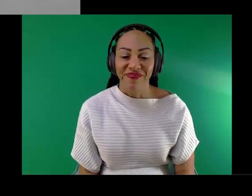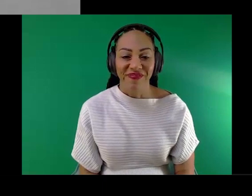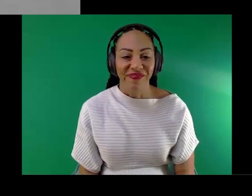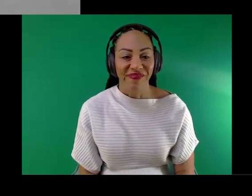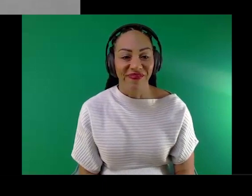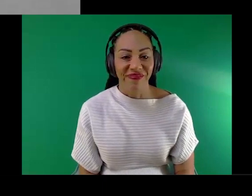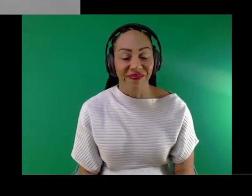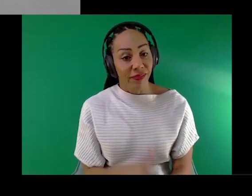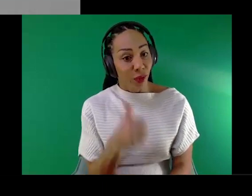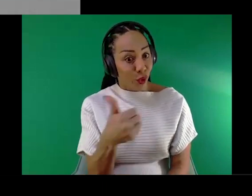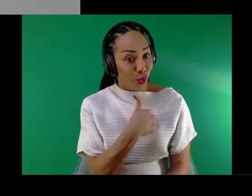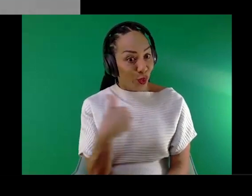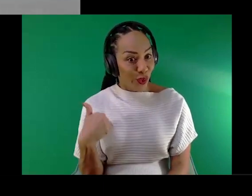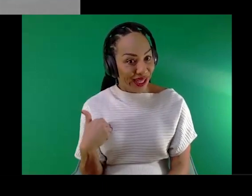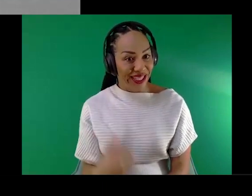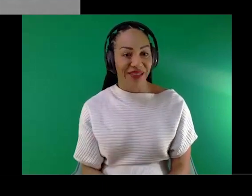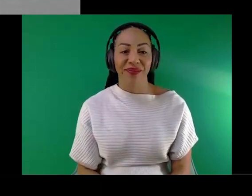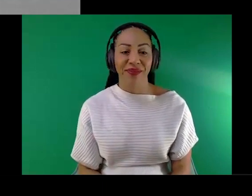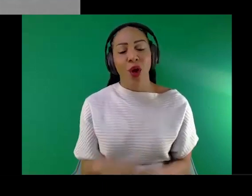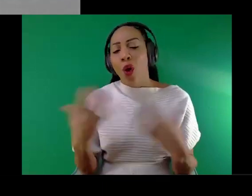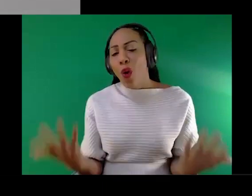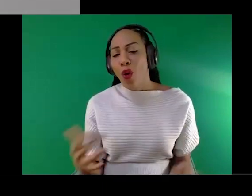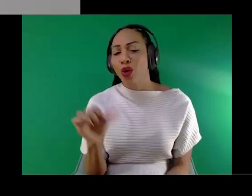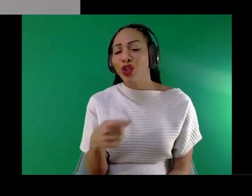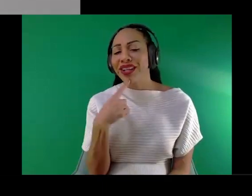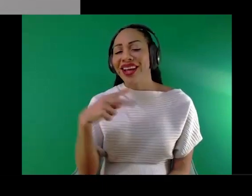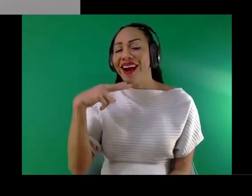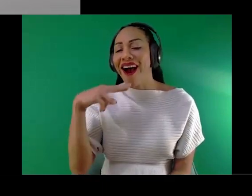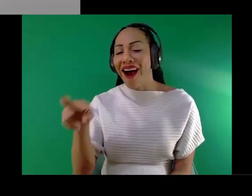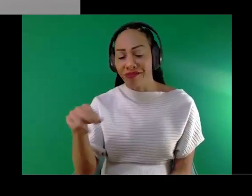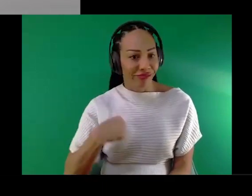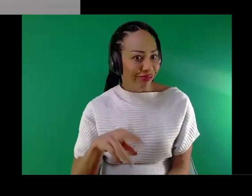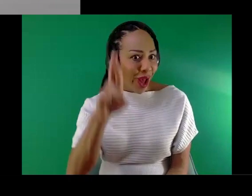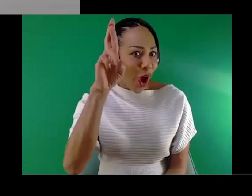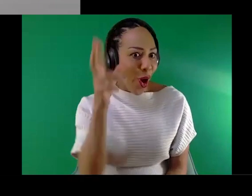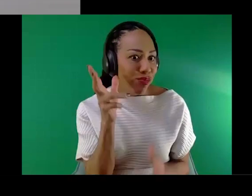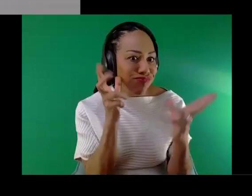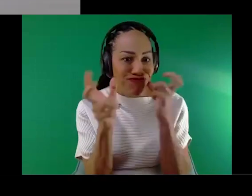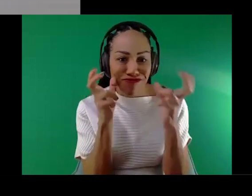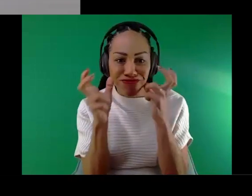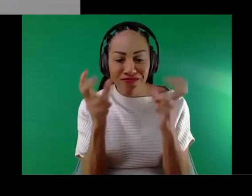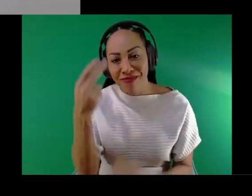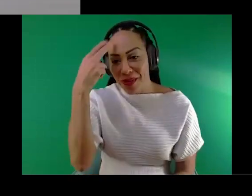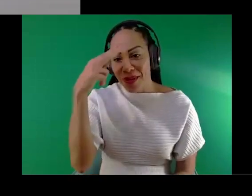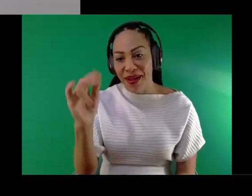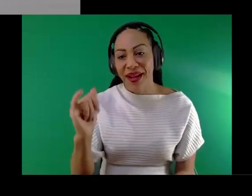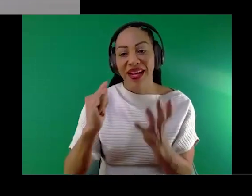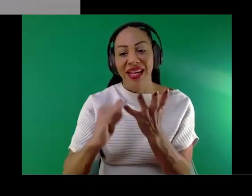good morning or rather good afternoon I I hope you can hear me my name is Sabrina Canzoniere I